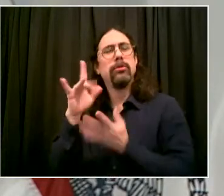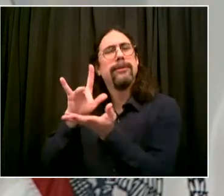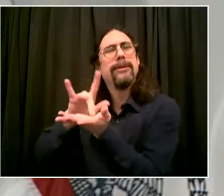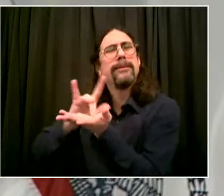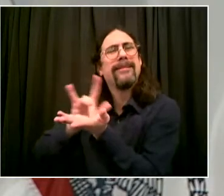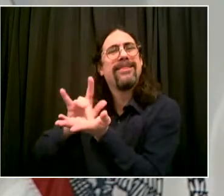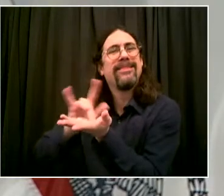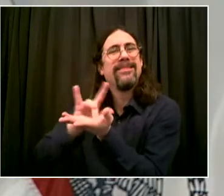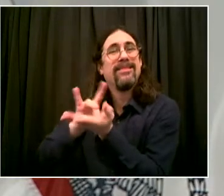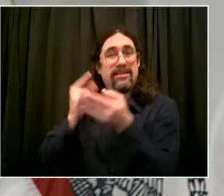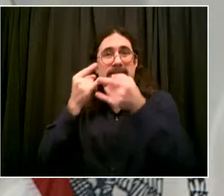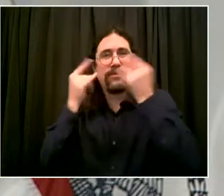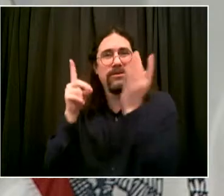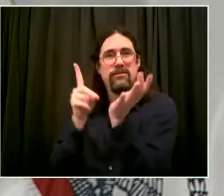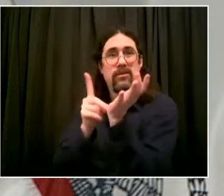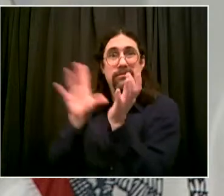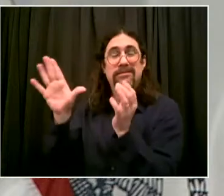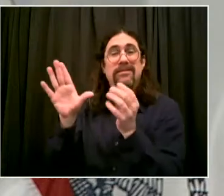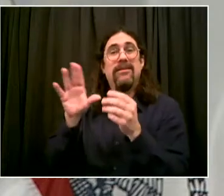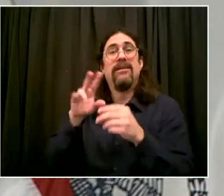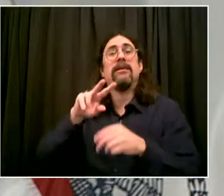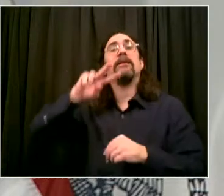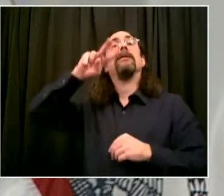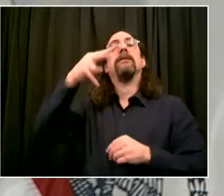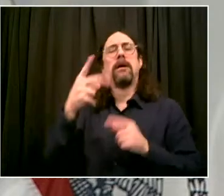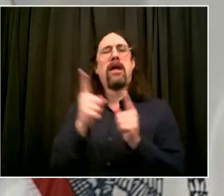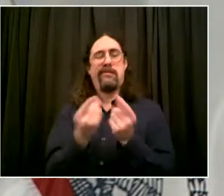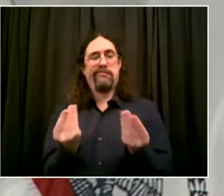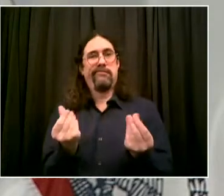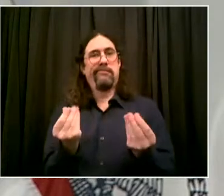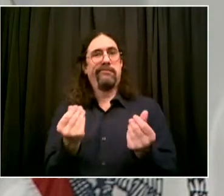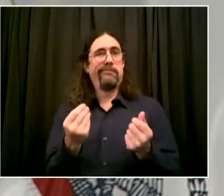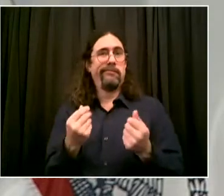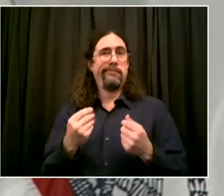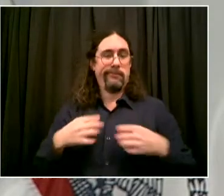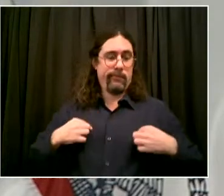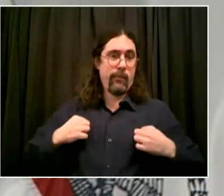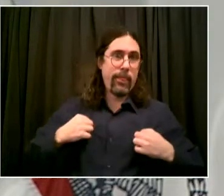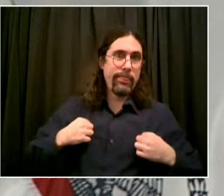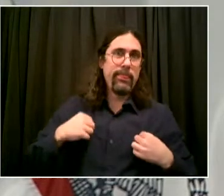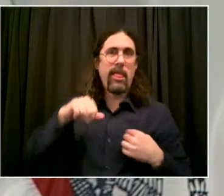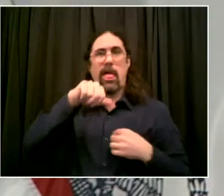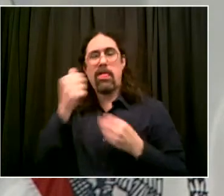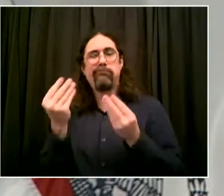NEW YORK ONE. Reporter: HI MR. MAYOR,